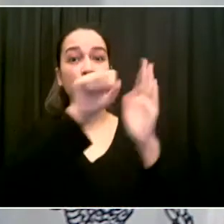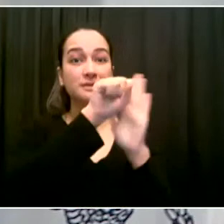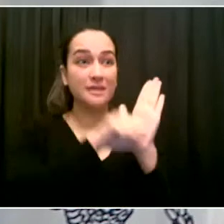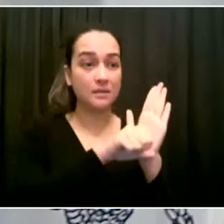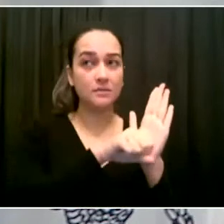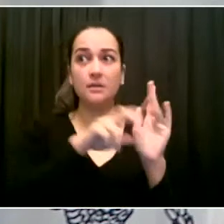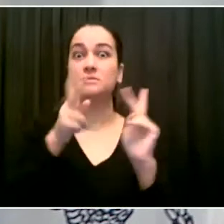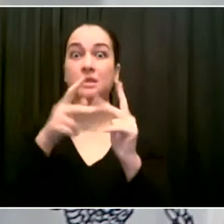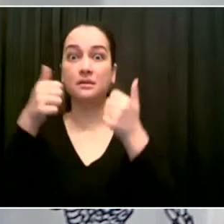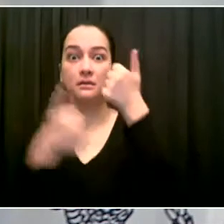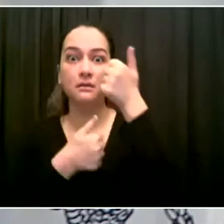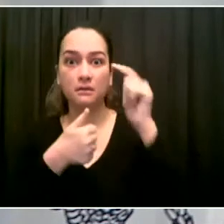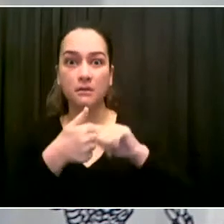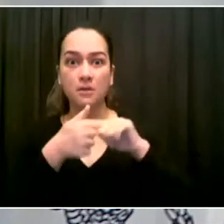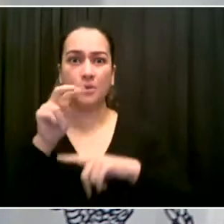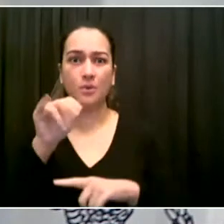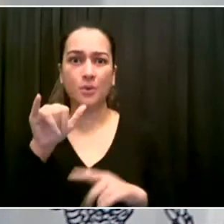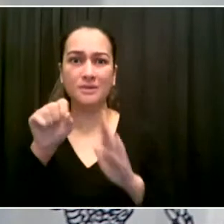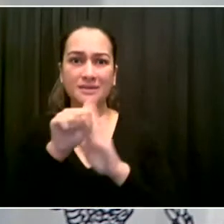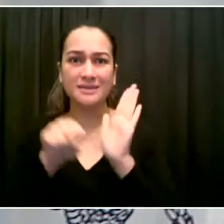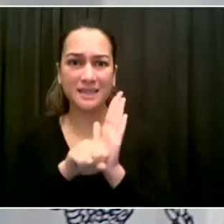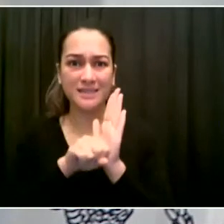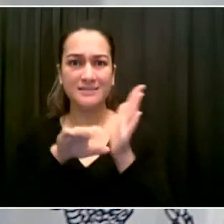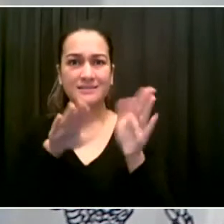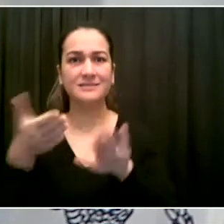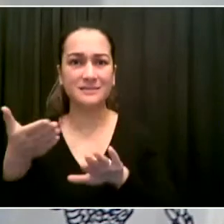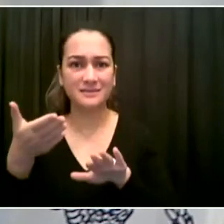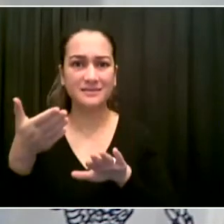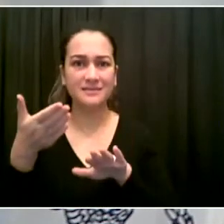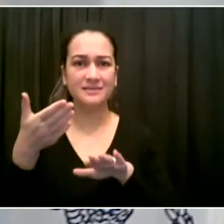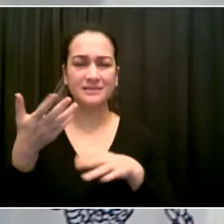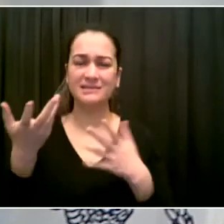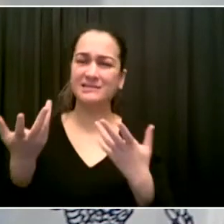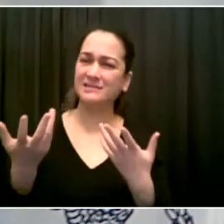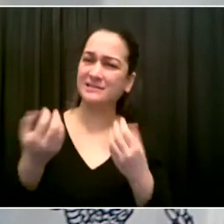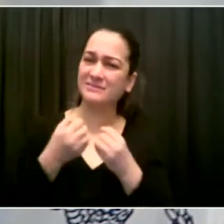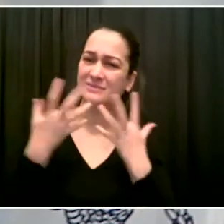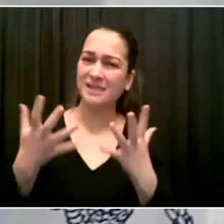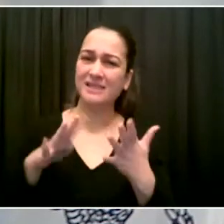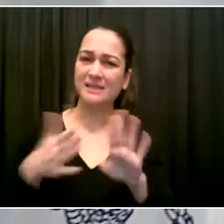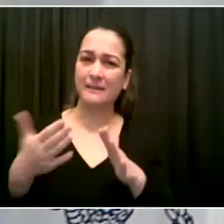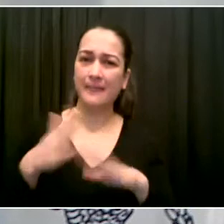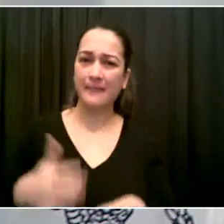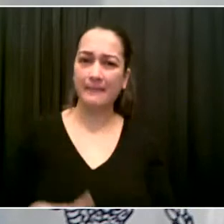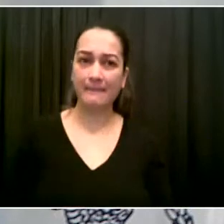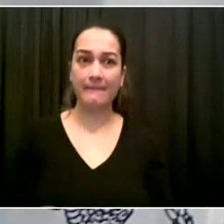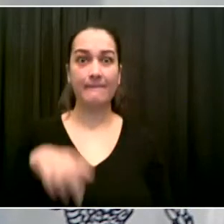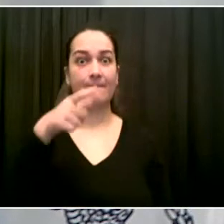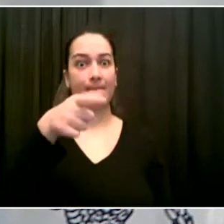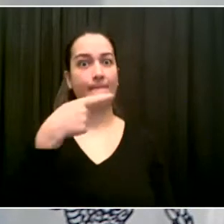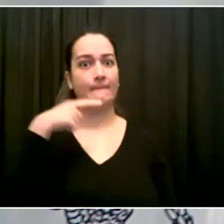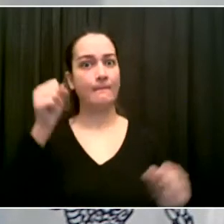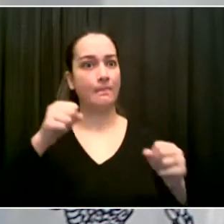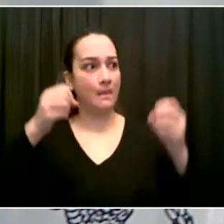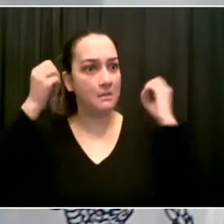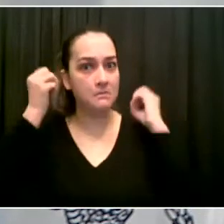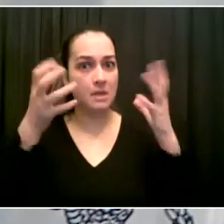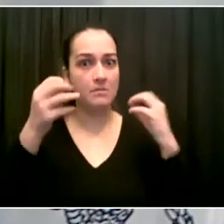TALK ABOUT THIS